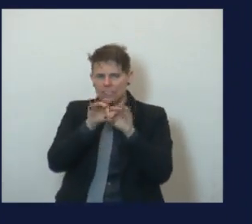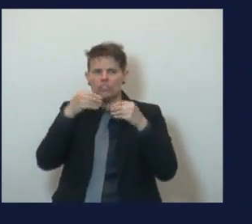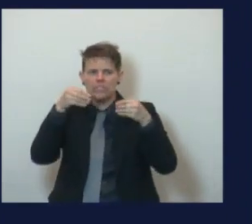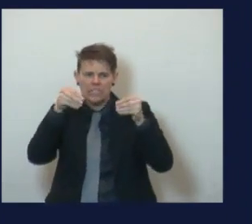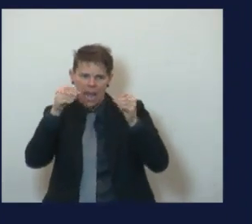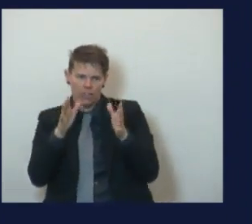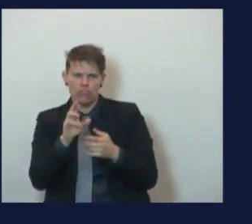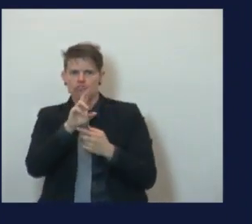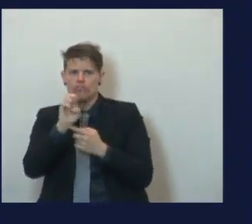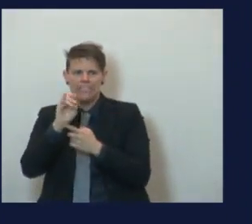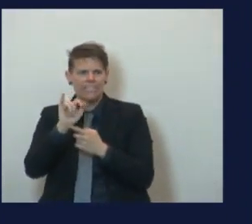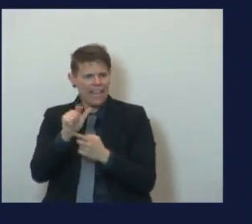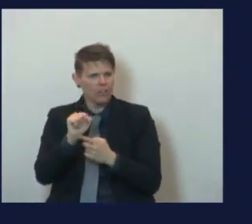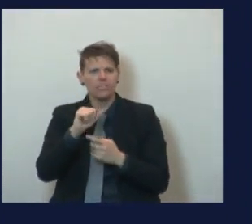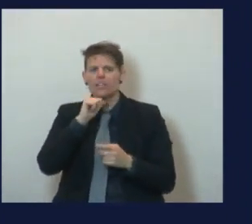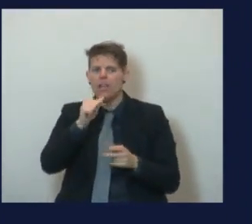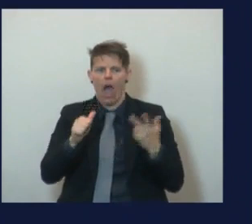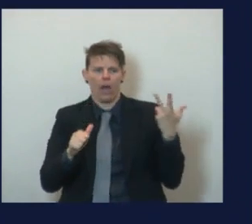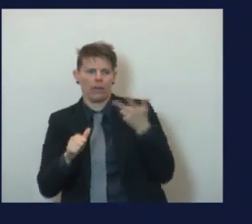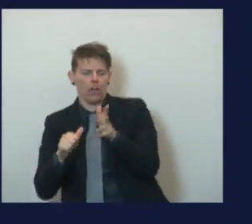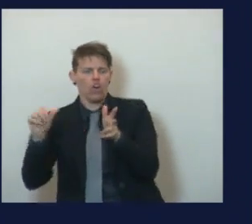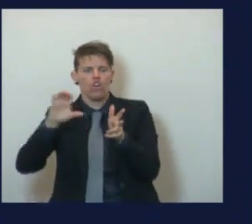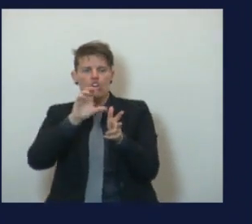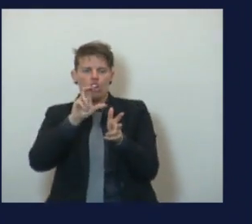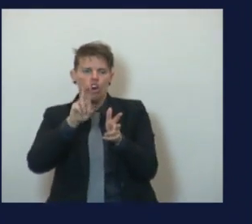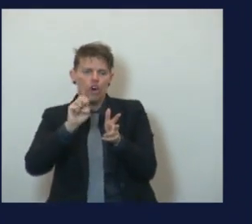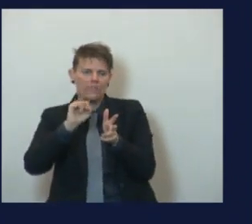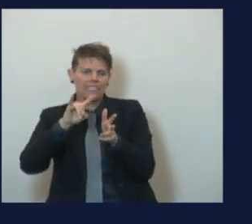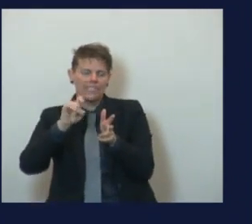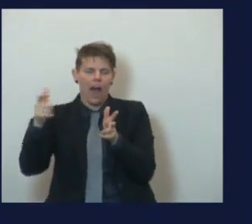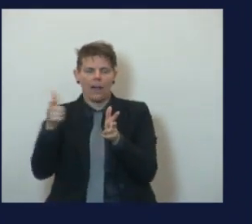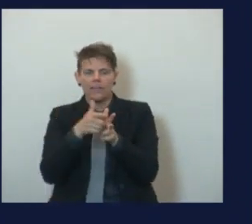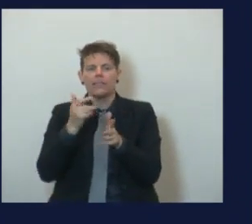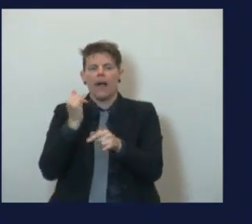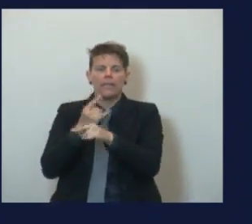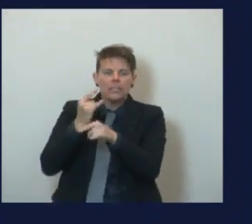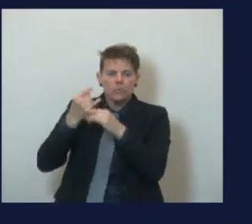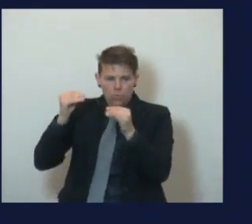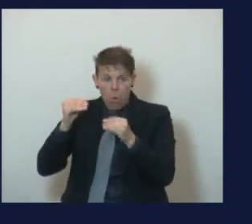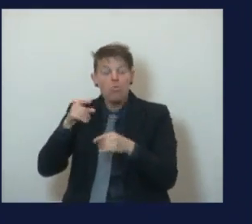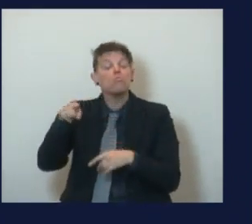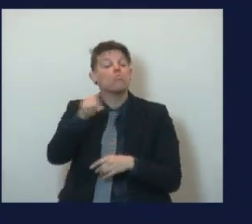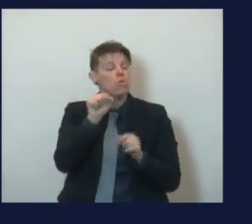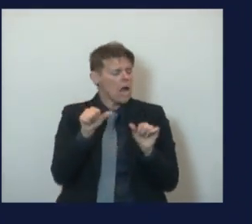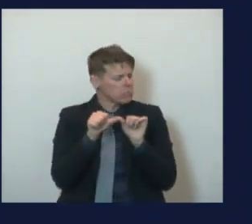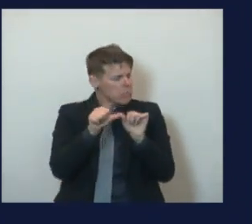GRANT CHECKS, WE RECOGNIZE THAT AND WE THINK THIS MEETS THE SAME NON-ESSENTIAL RETAILERS CRITERIA.